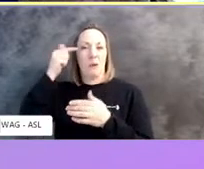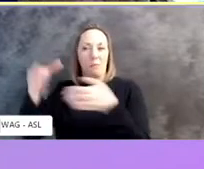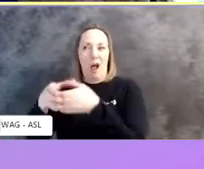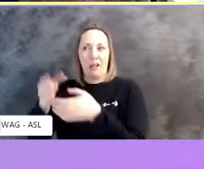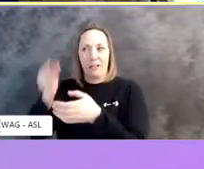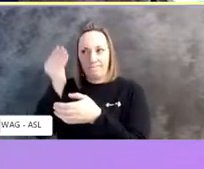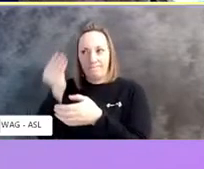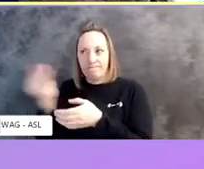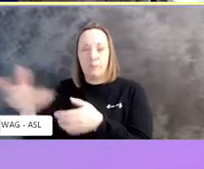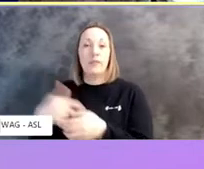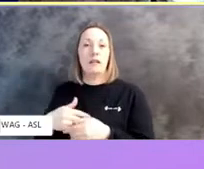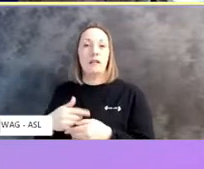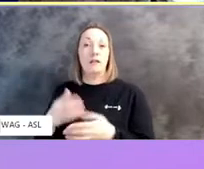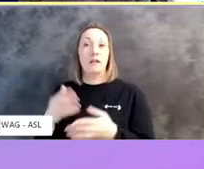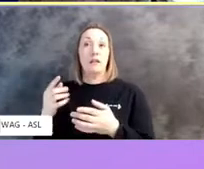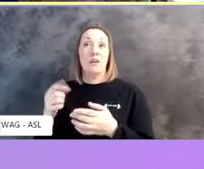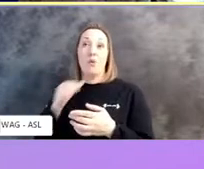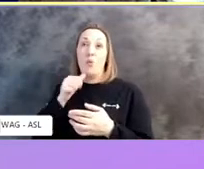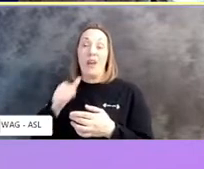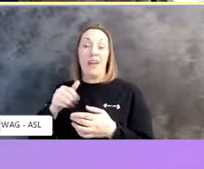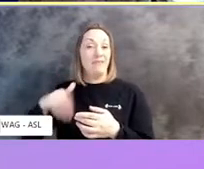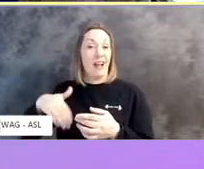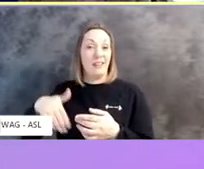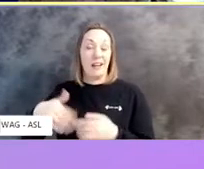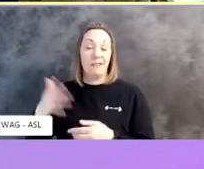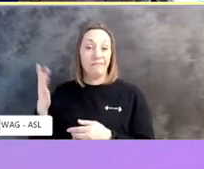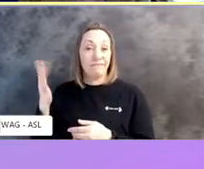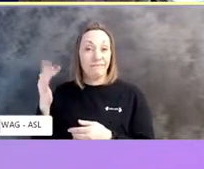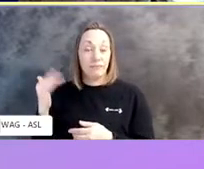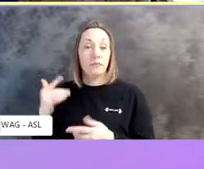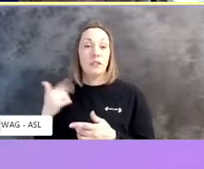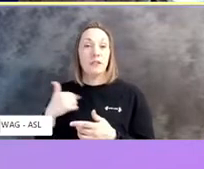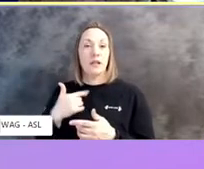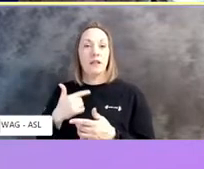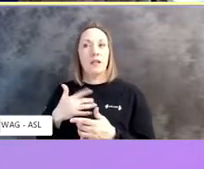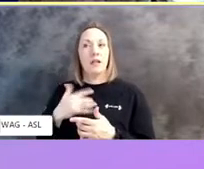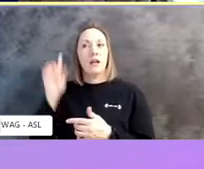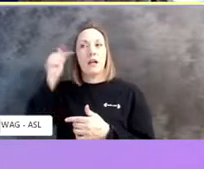getting we're also in the process of providing